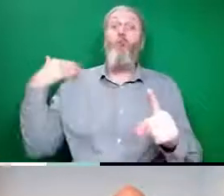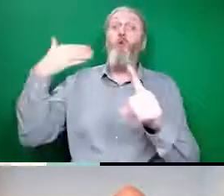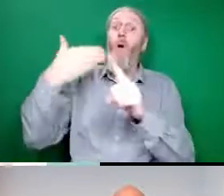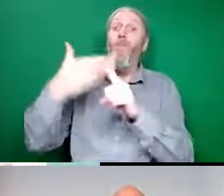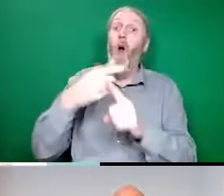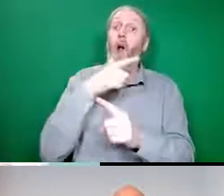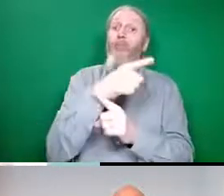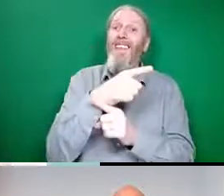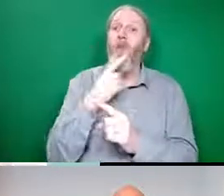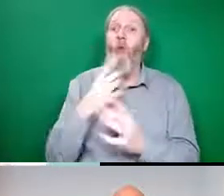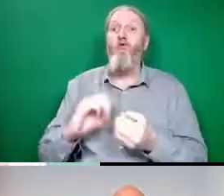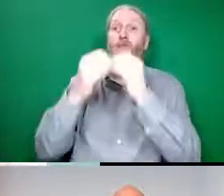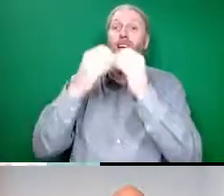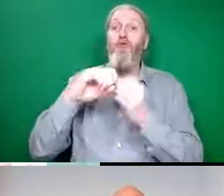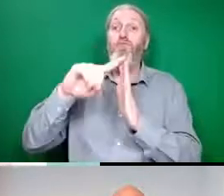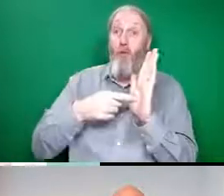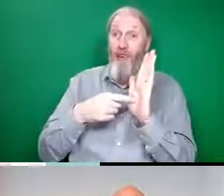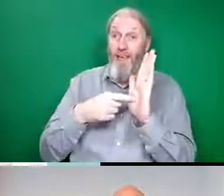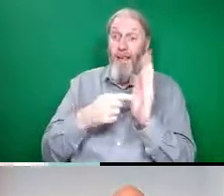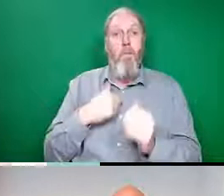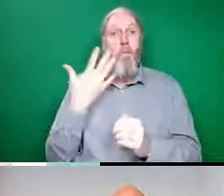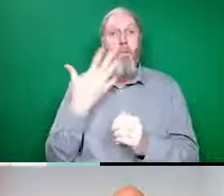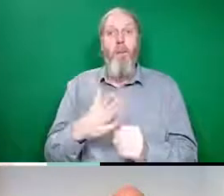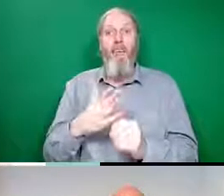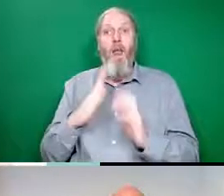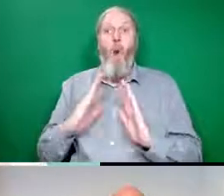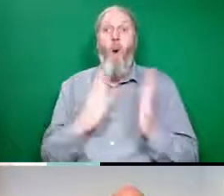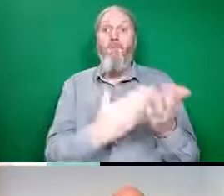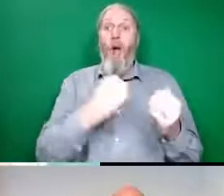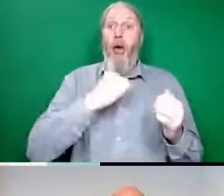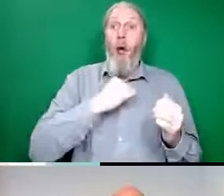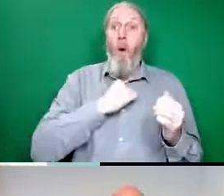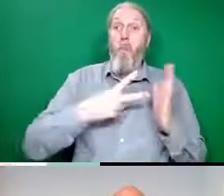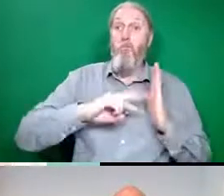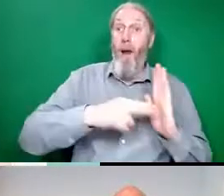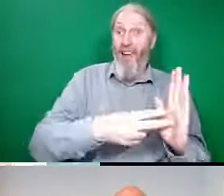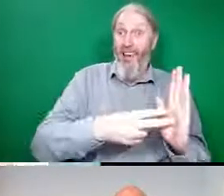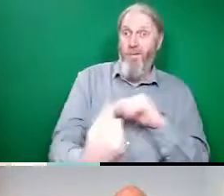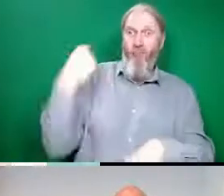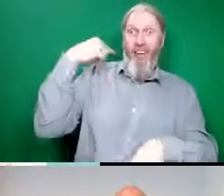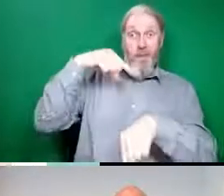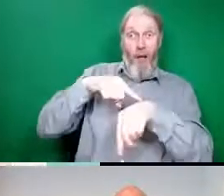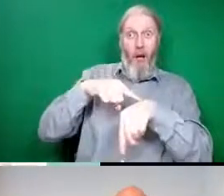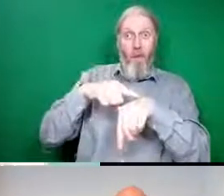application funding of which we are a lead organisation. In 2019, thanks Arts Council, we were